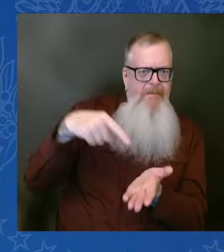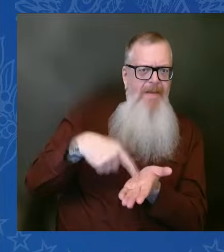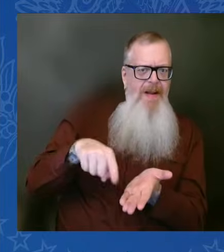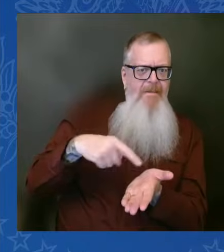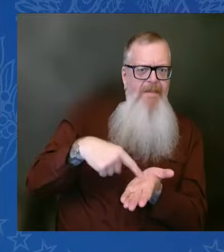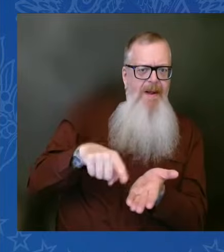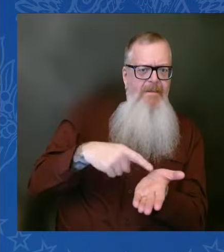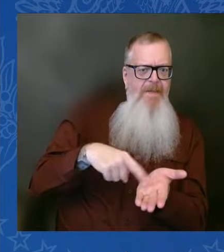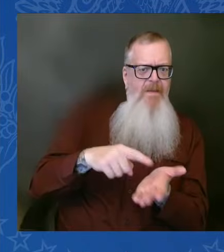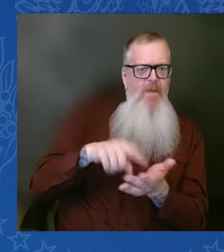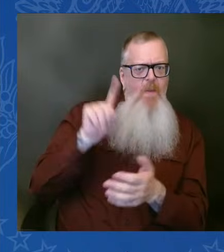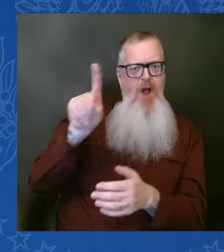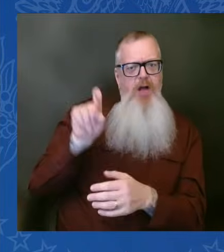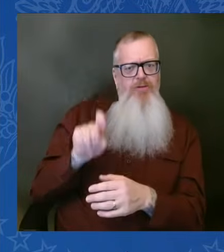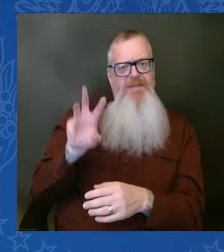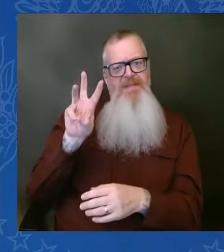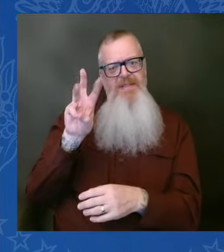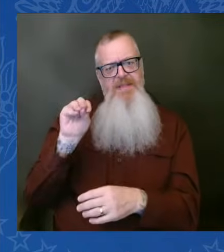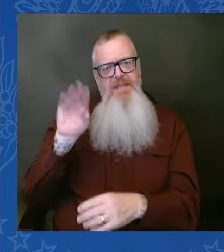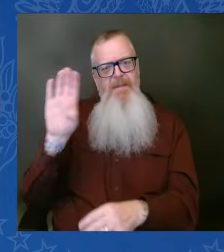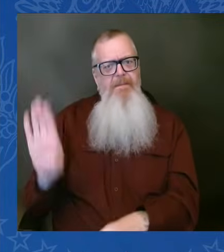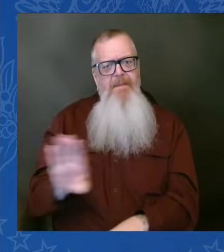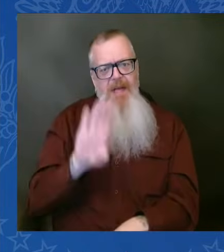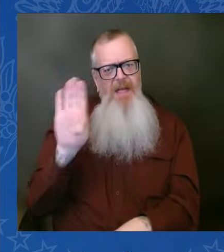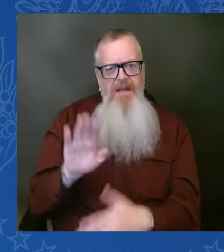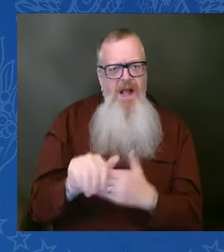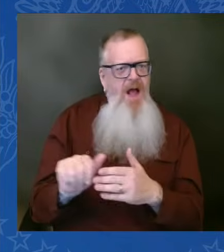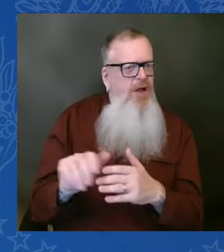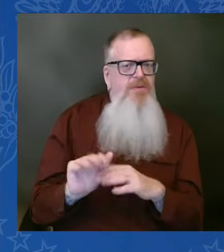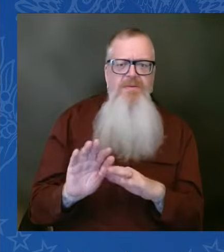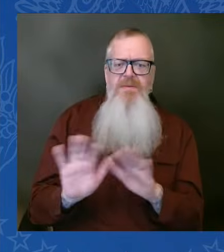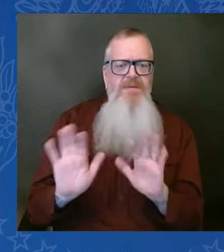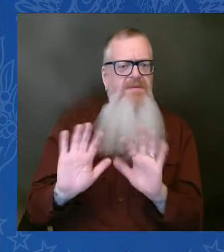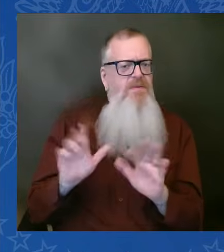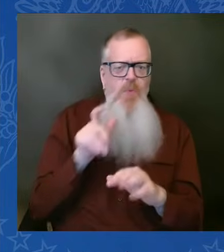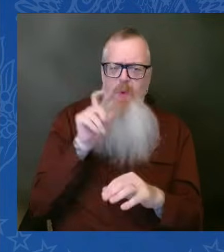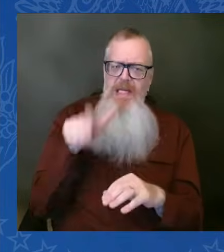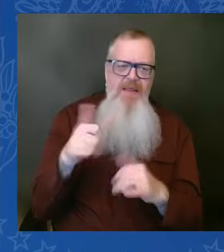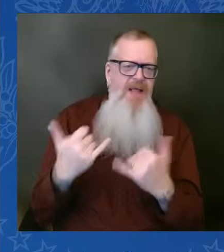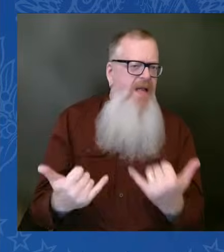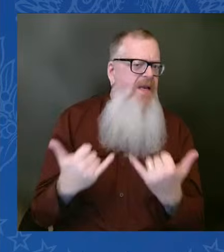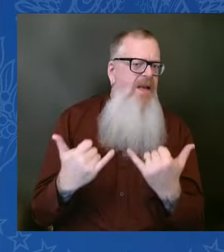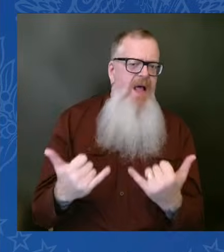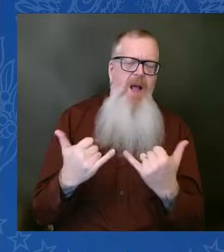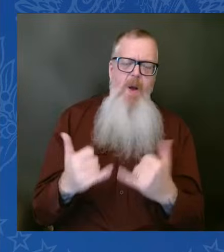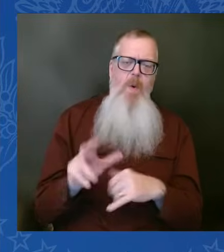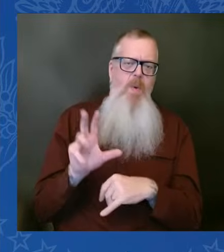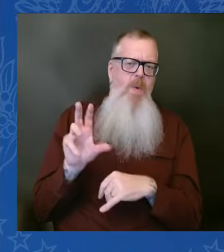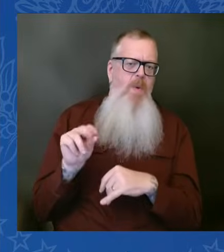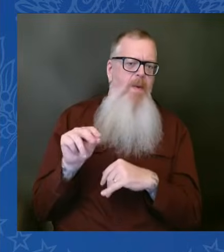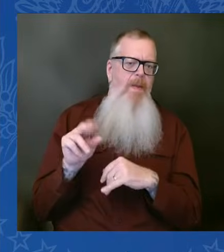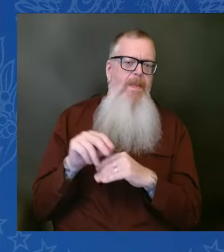over the next 10 years that it had to pay now, because they’re not paying that. They’re paying 35, not 400 bucks for the prescription --